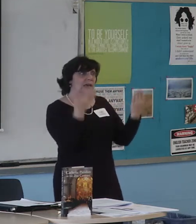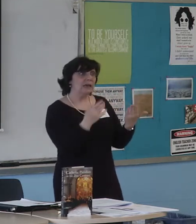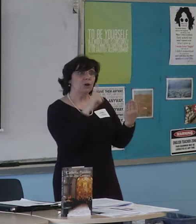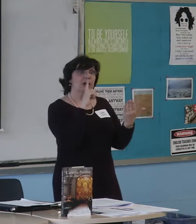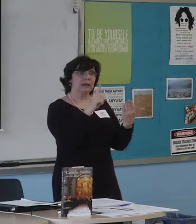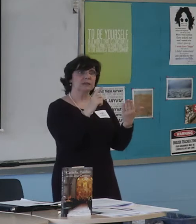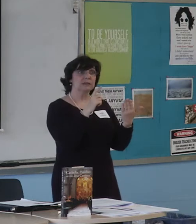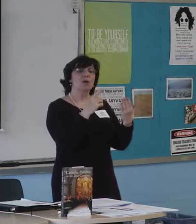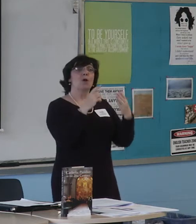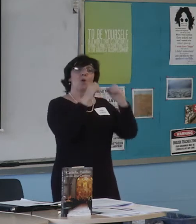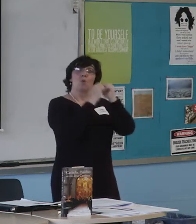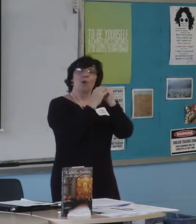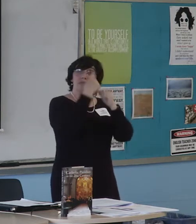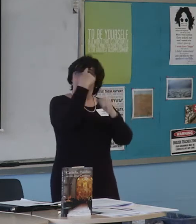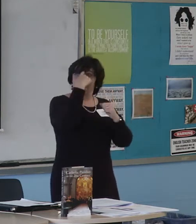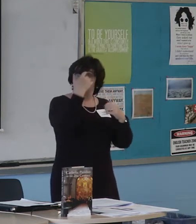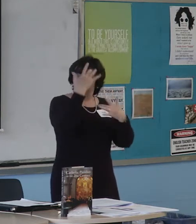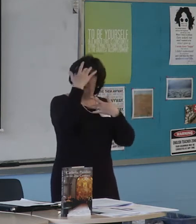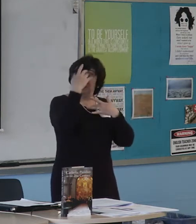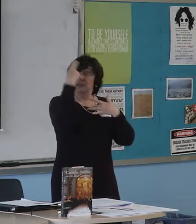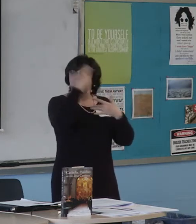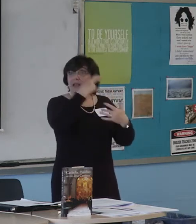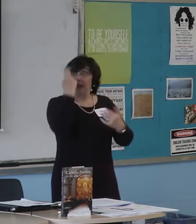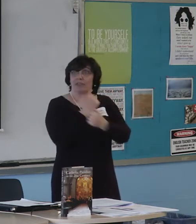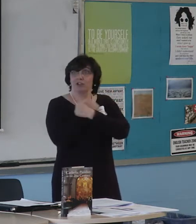under mental illness, Catholic Charities comes up high,